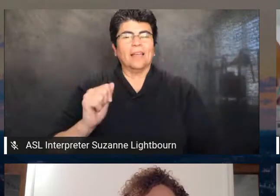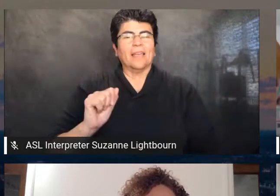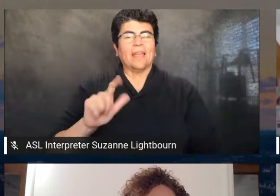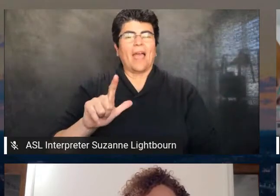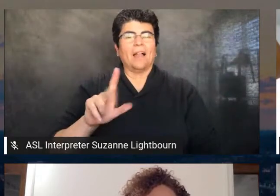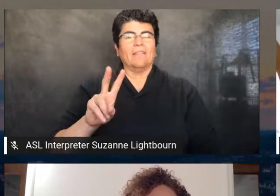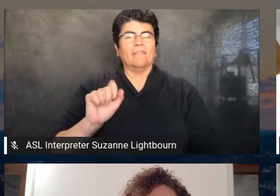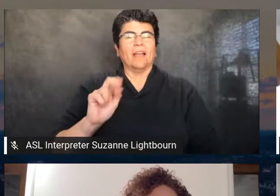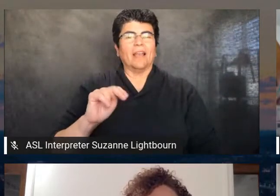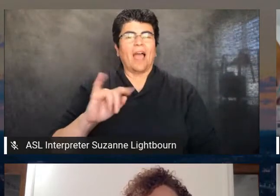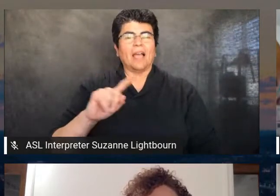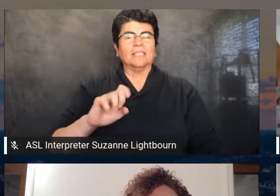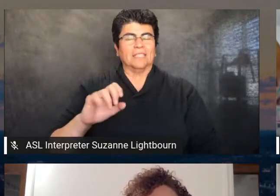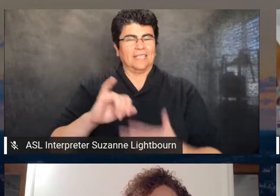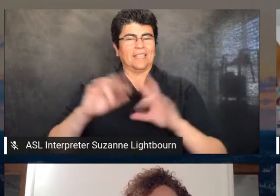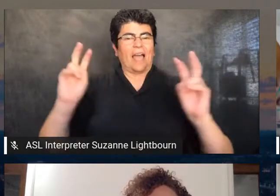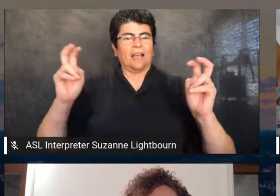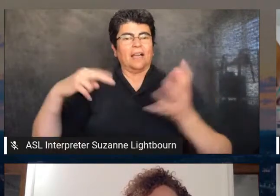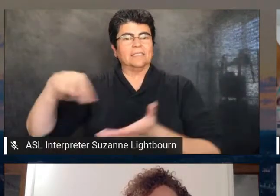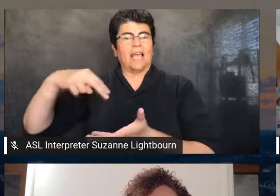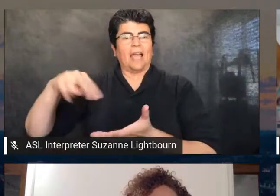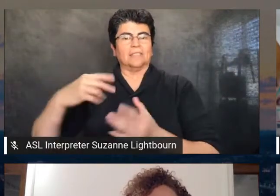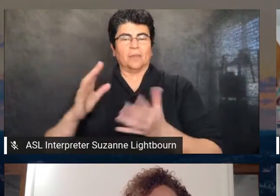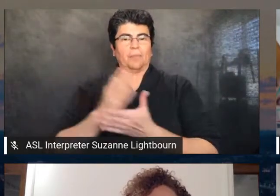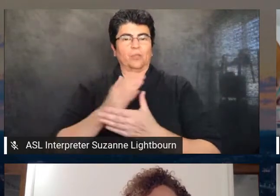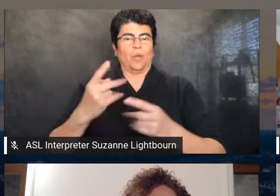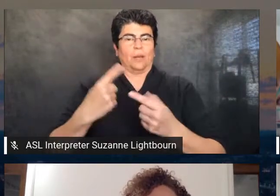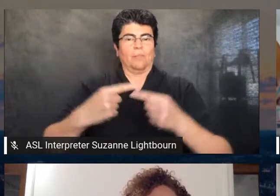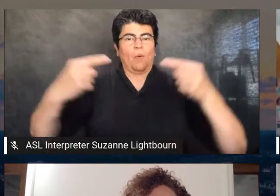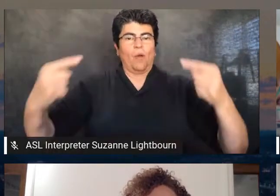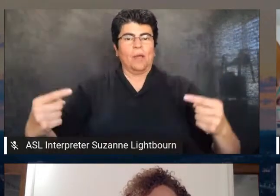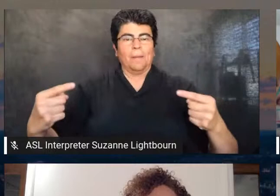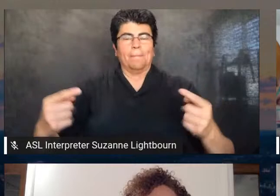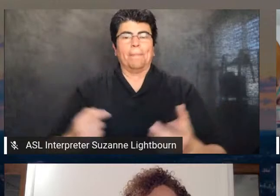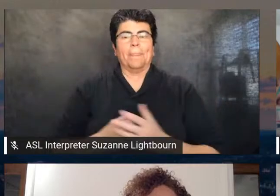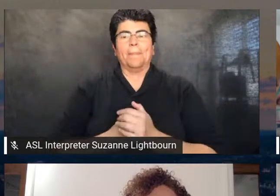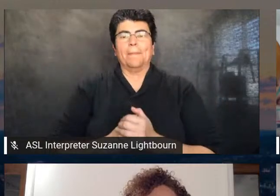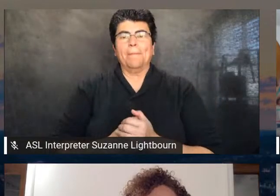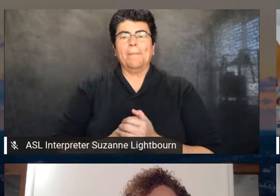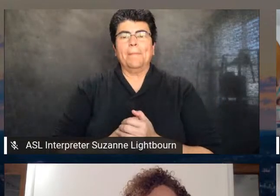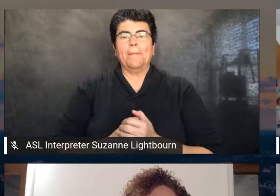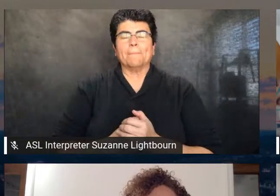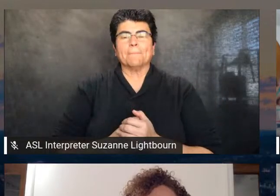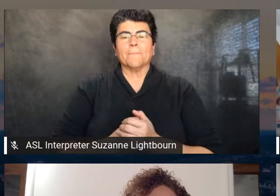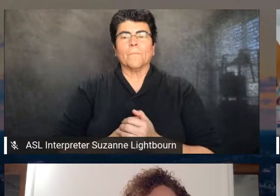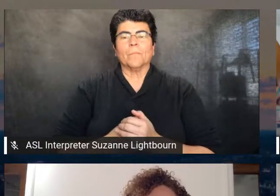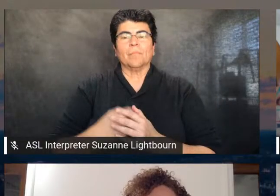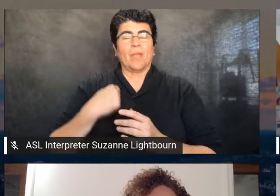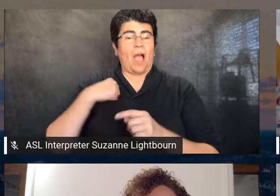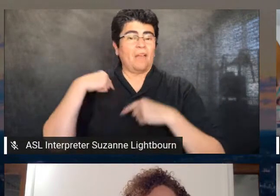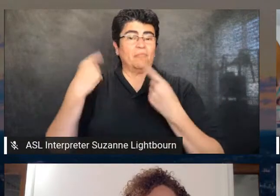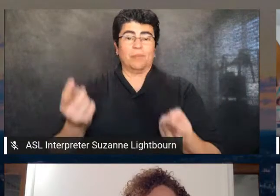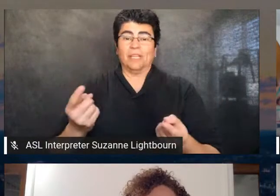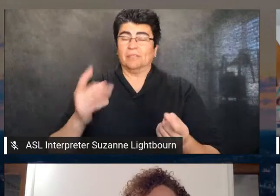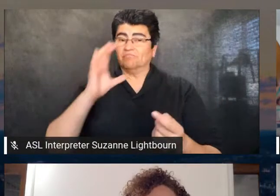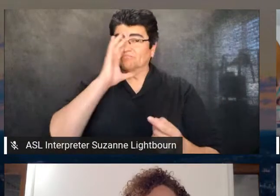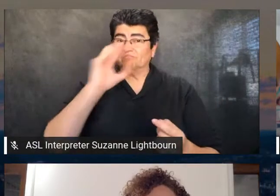the dialogue between both polarities, so I've just been endlessly fascinated lately,